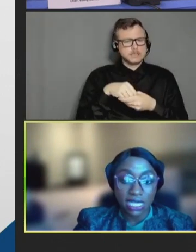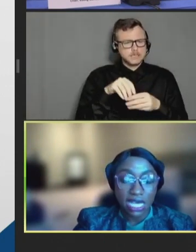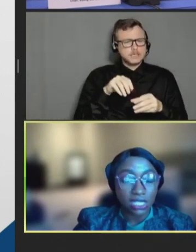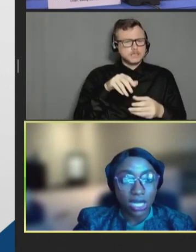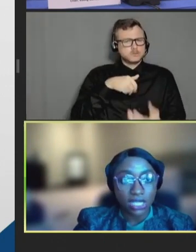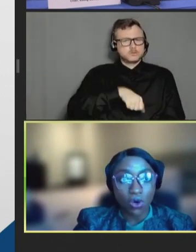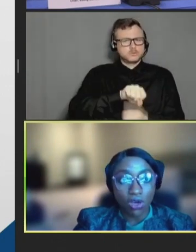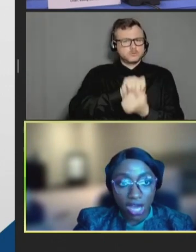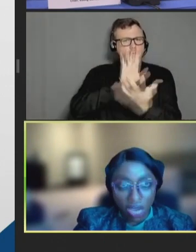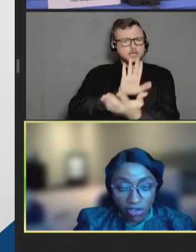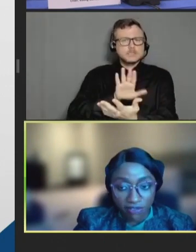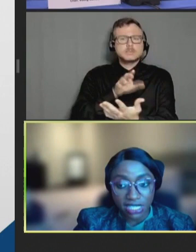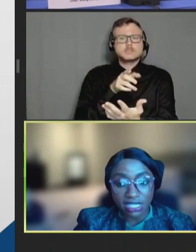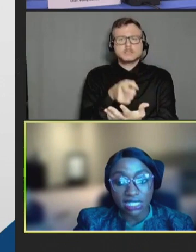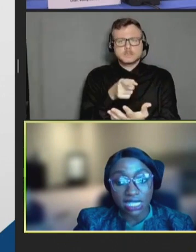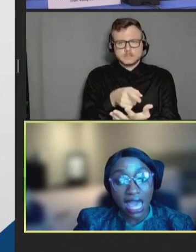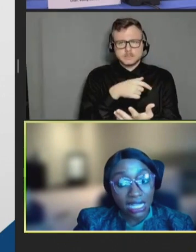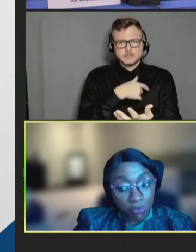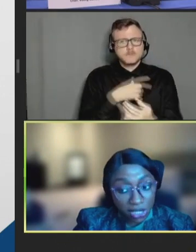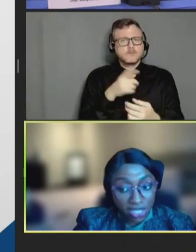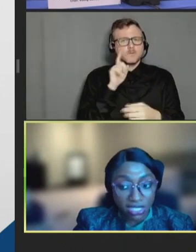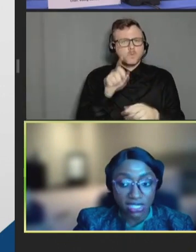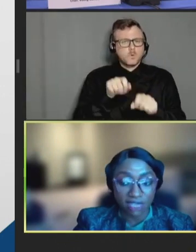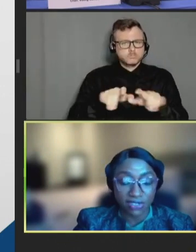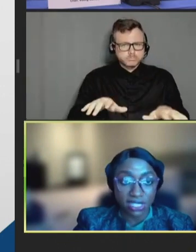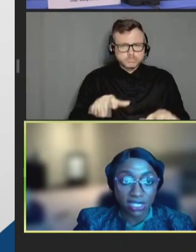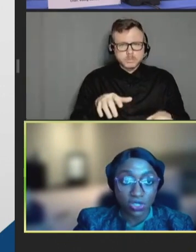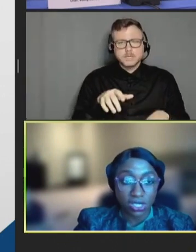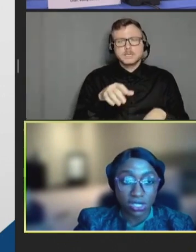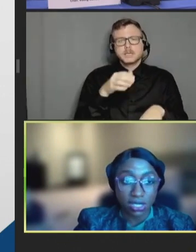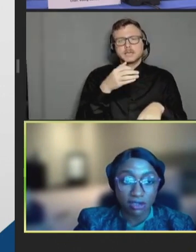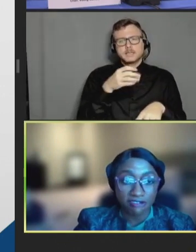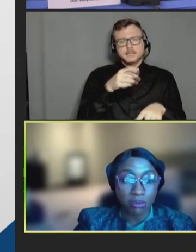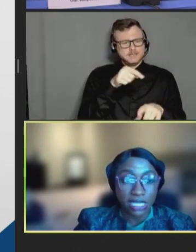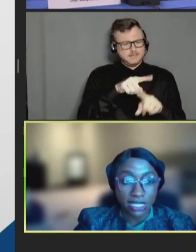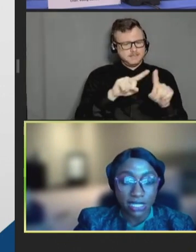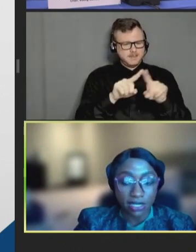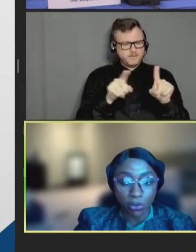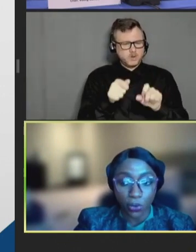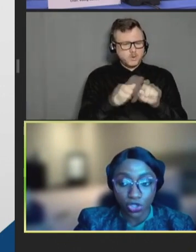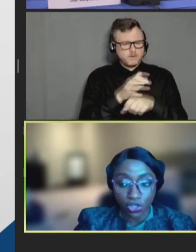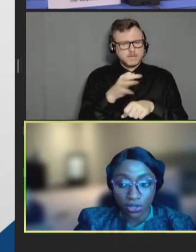as well as other RI vaccines and PHC services using family-centered approach.